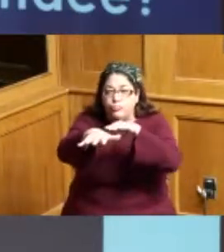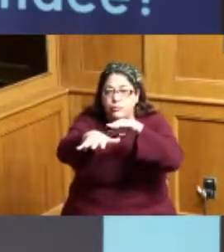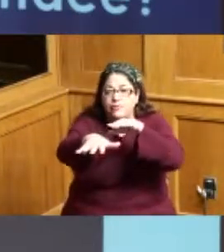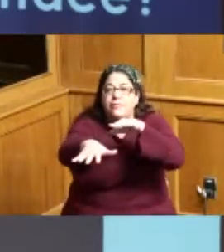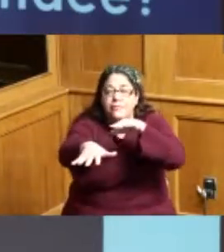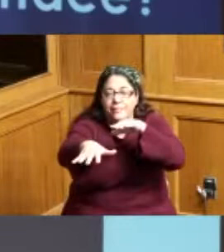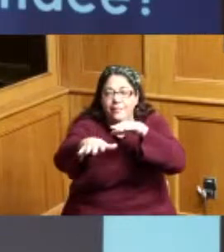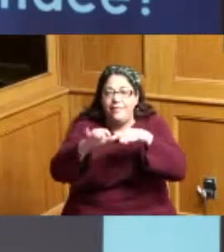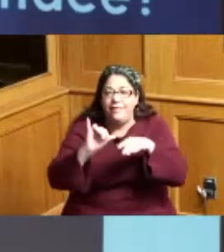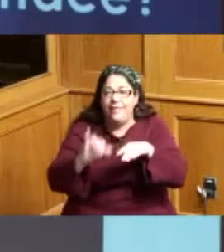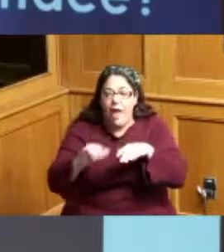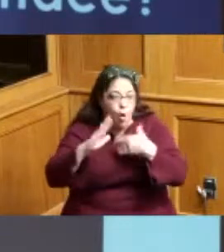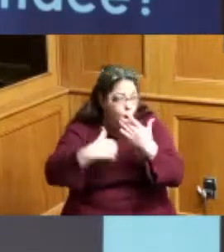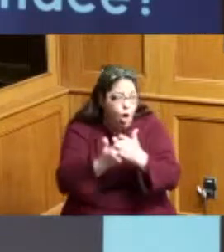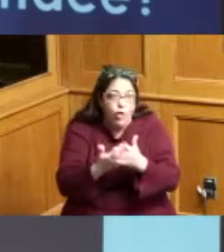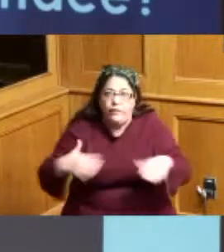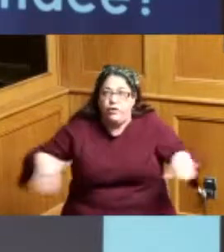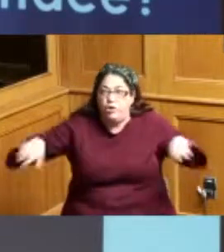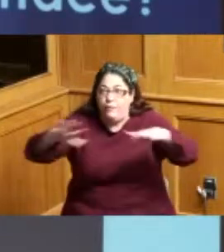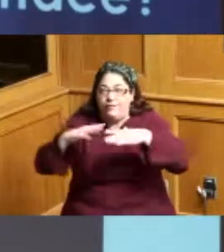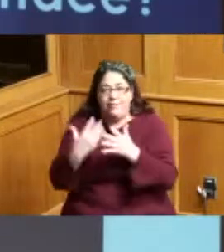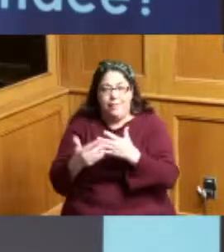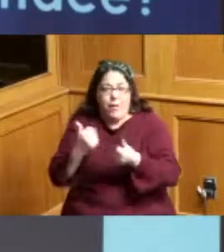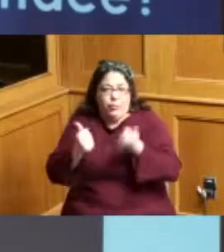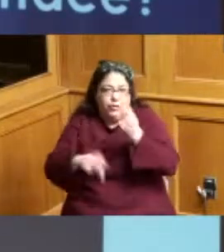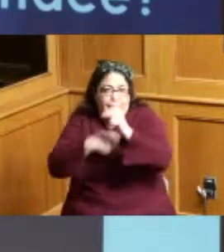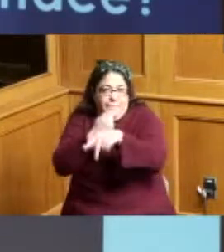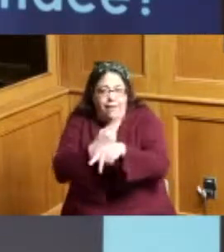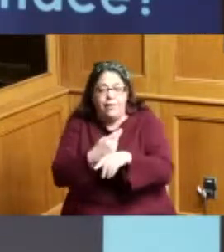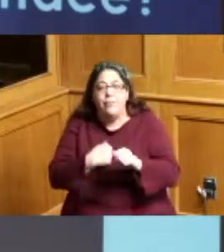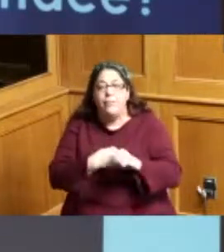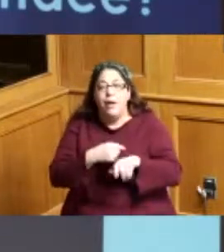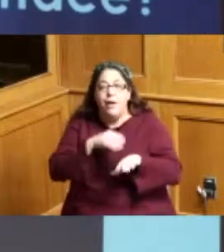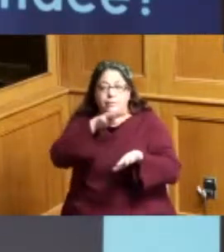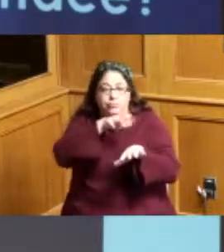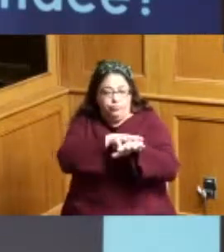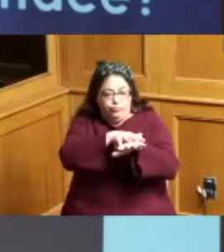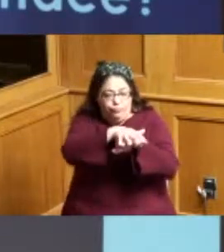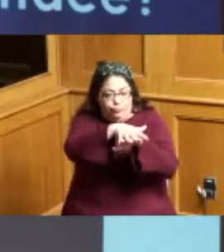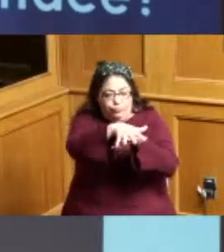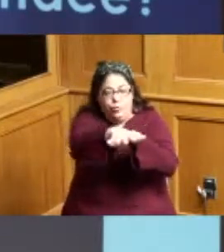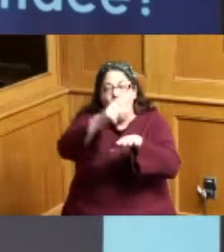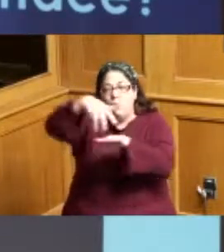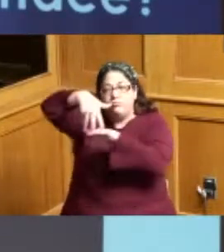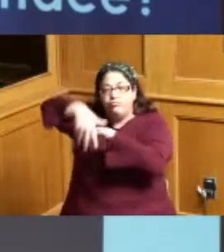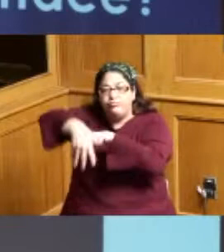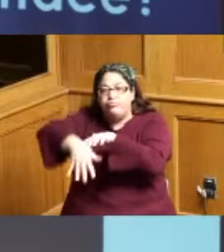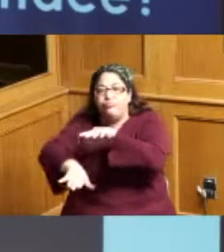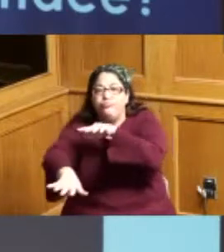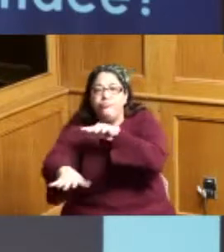in all surfaces honestly and then enters the MSD sewer system both combined and sanitary